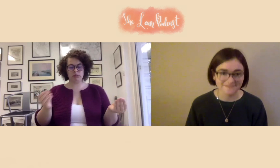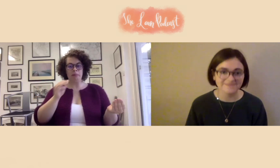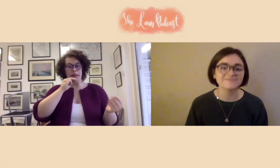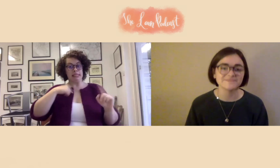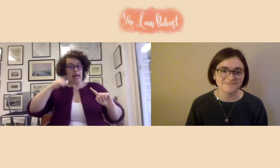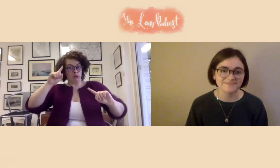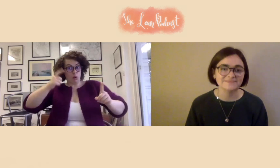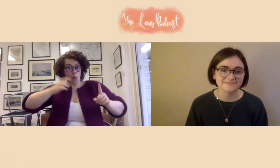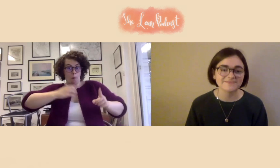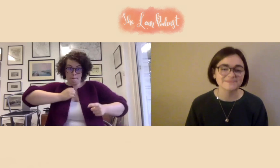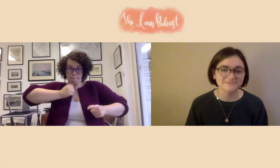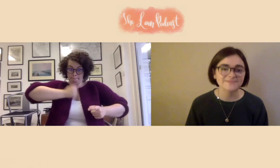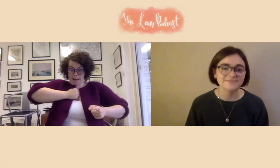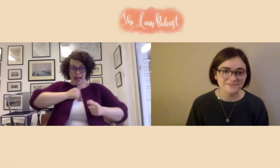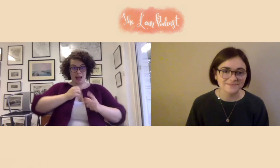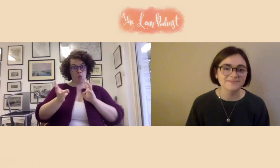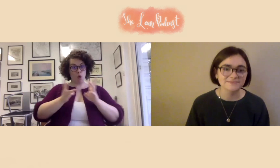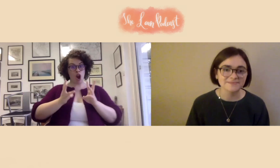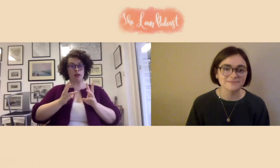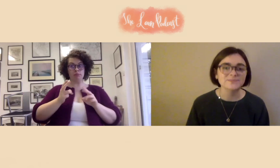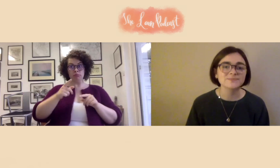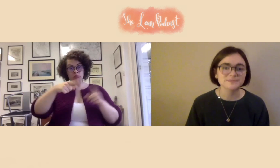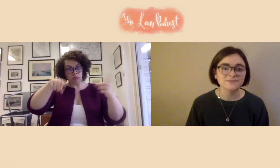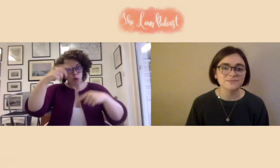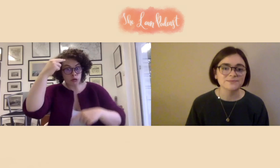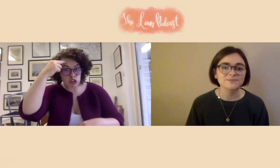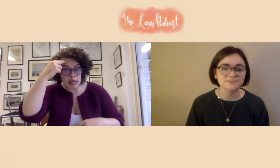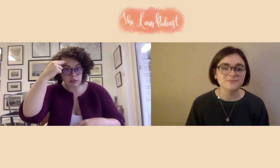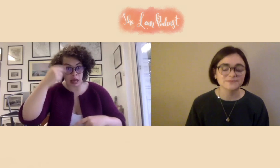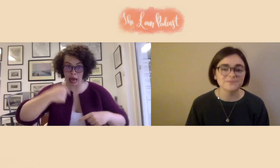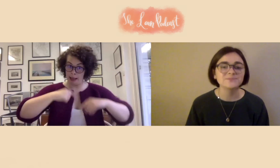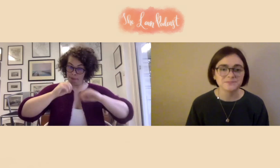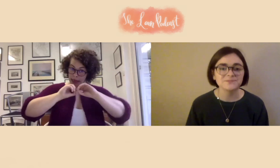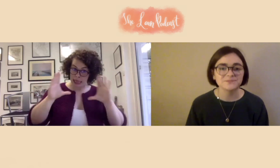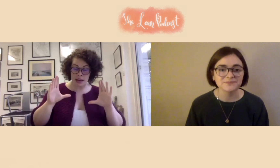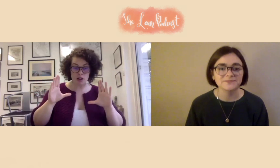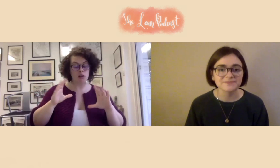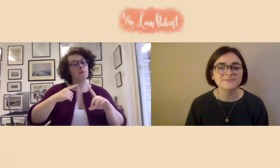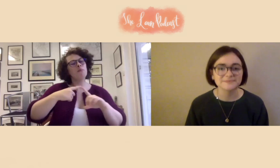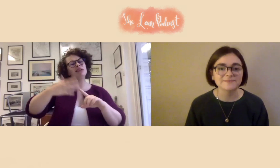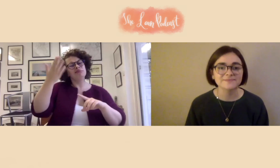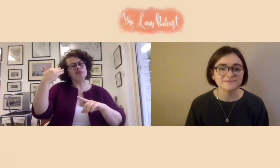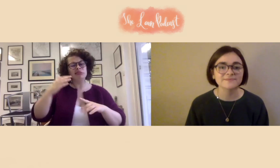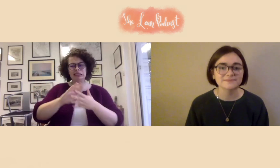But now that's very different. I mean, I would love at the moment to know if people understand me or not.